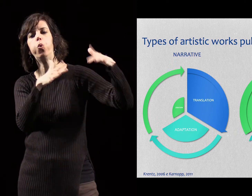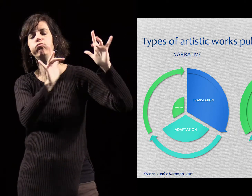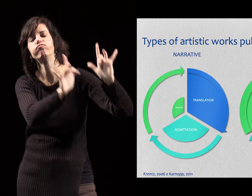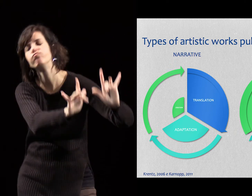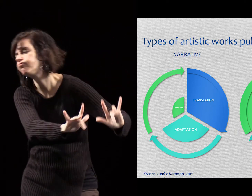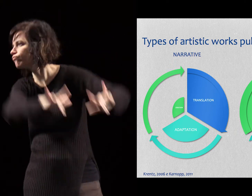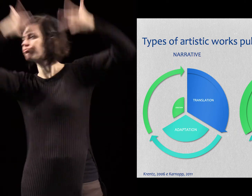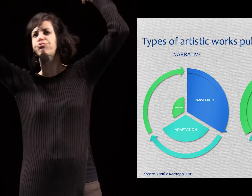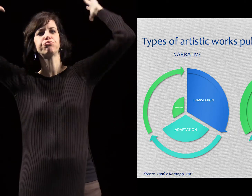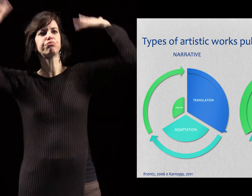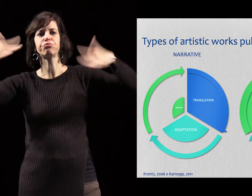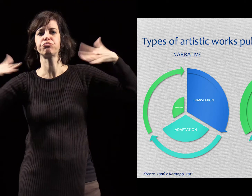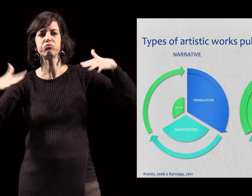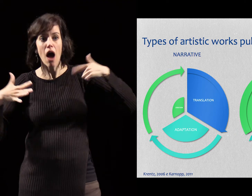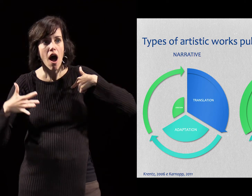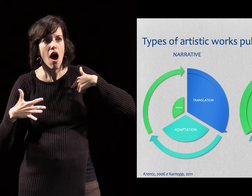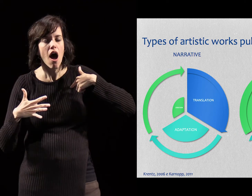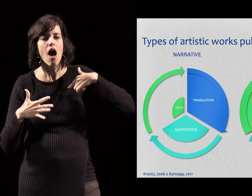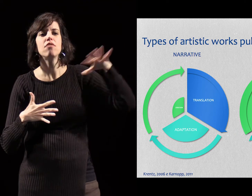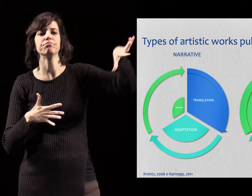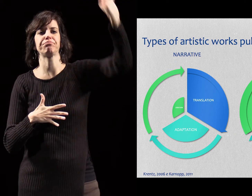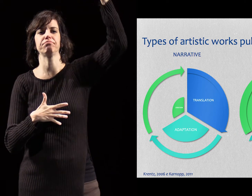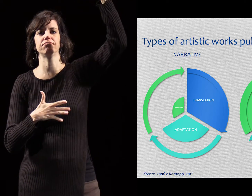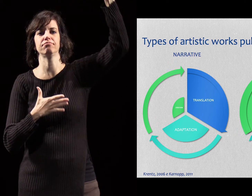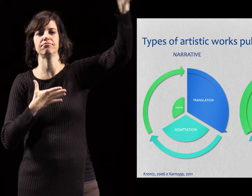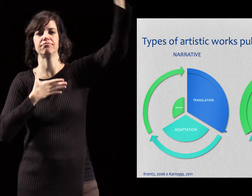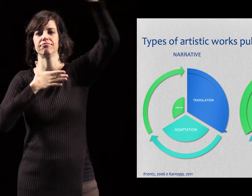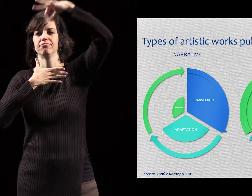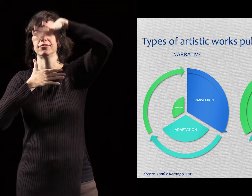And you have this beautiful, shiny end product.